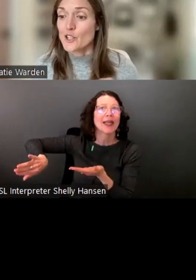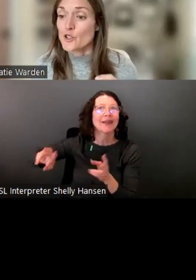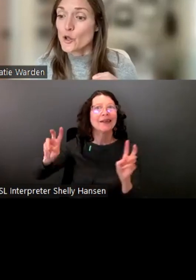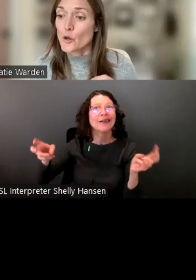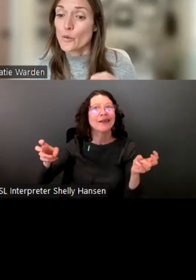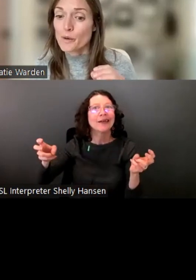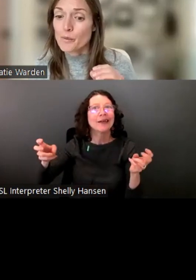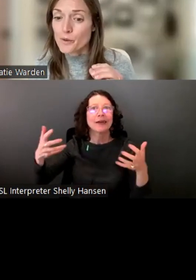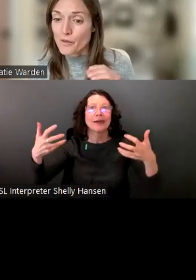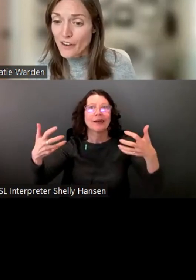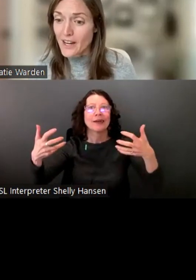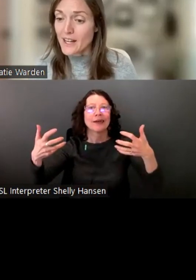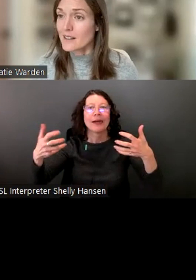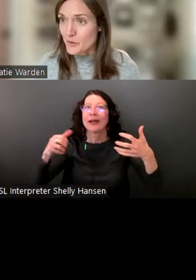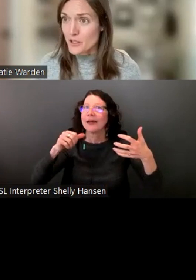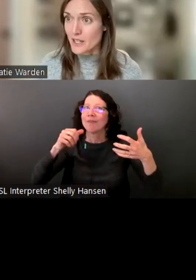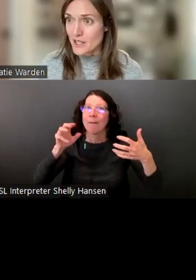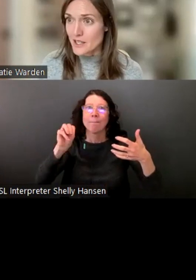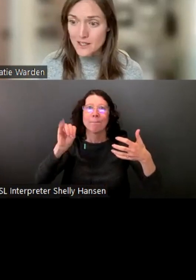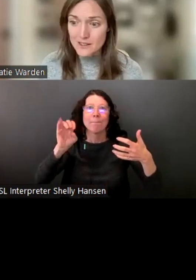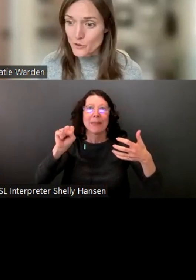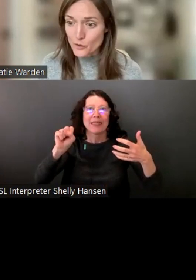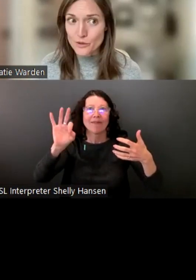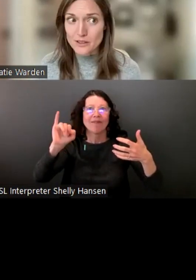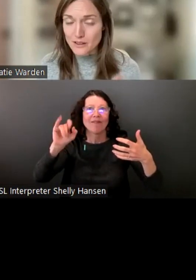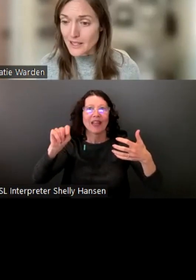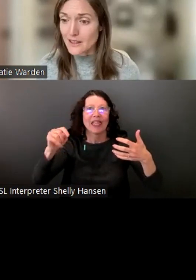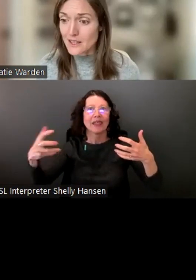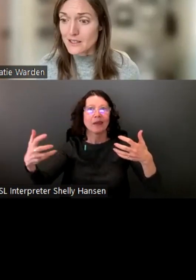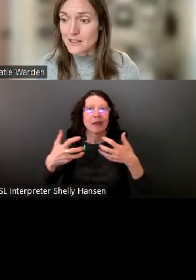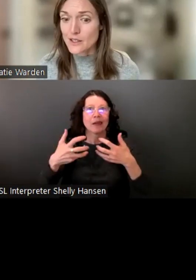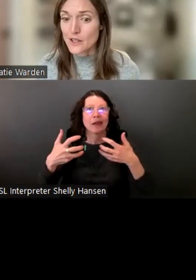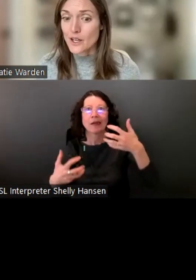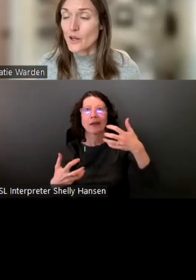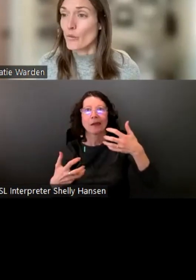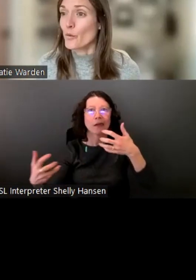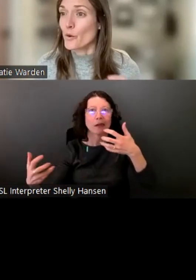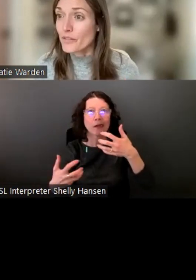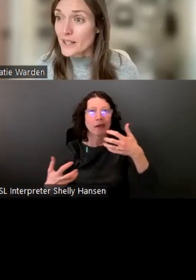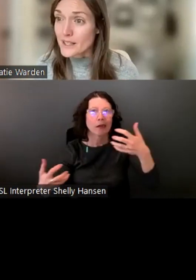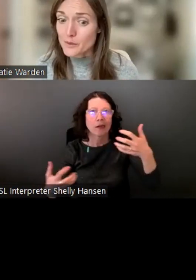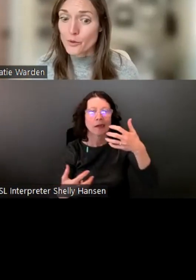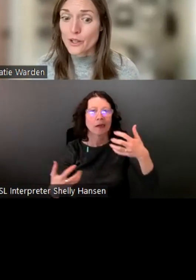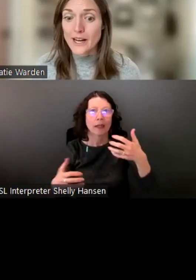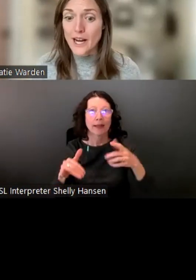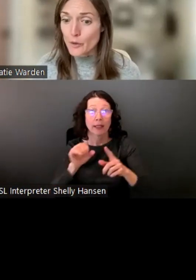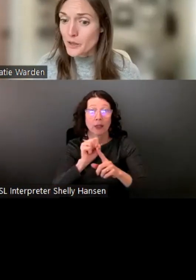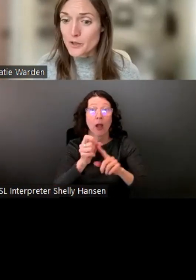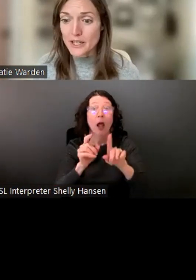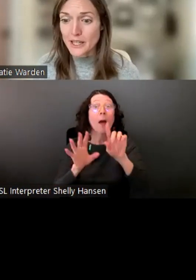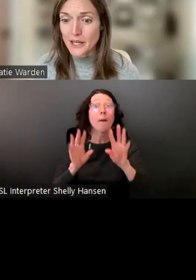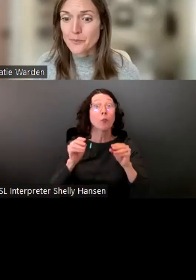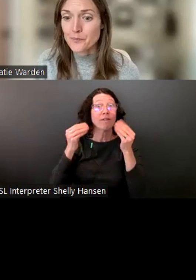And so when we provide communication aids and tools like these, when we're flexible in how we communicate,